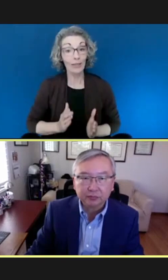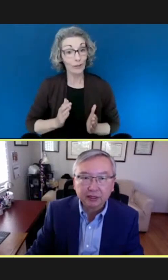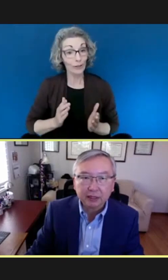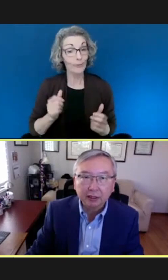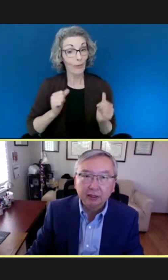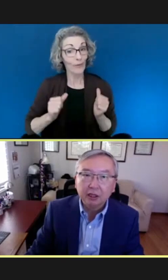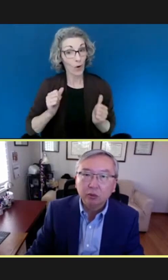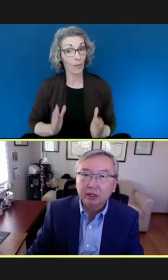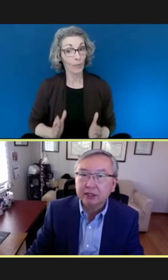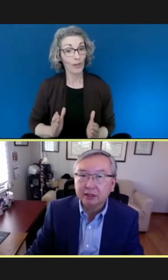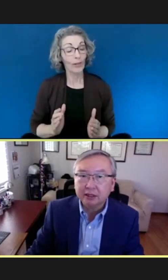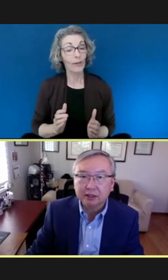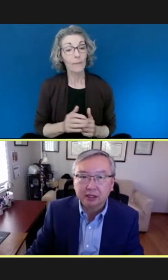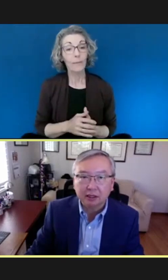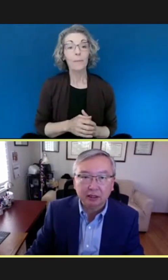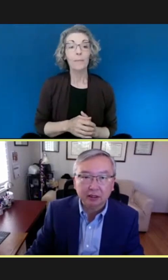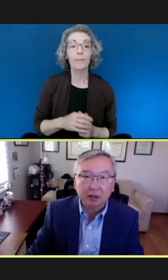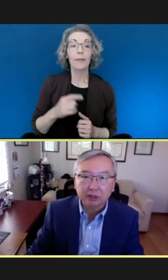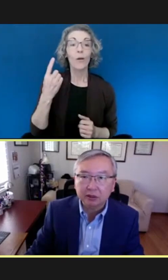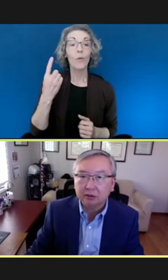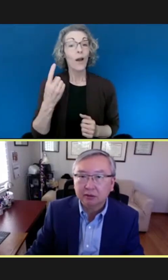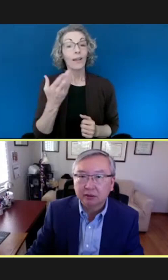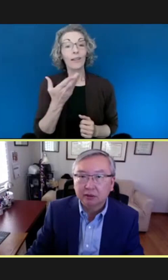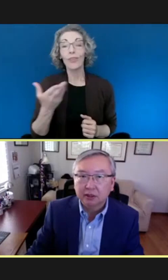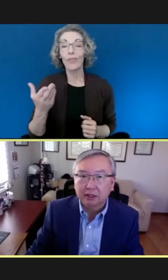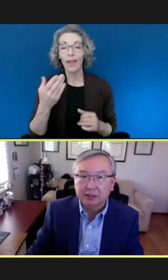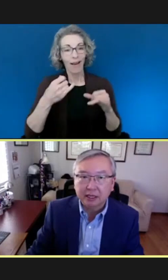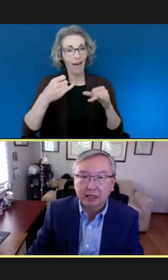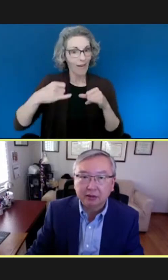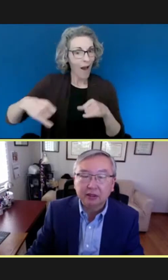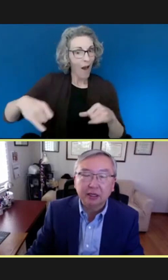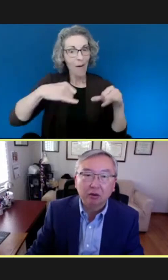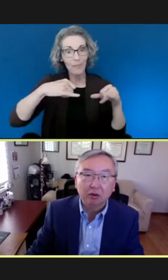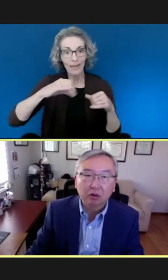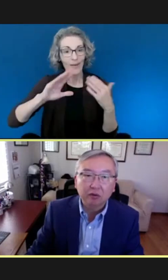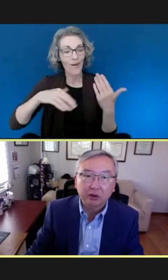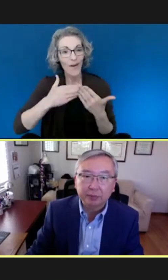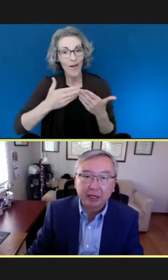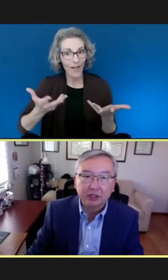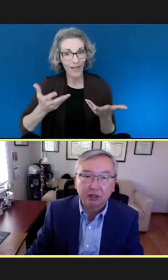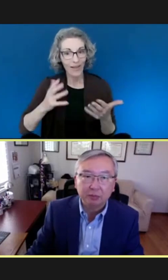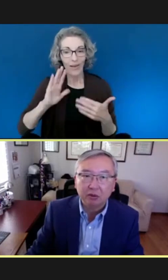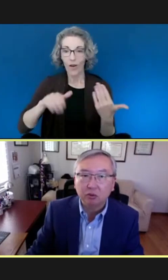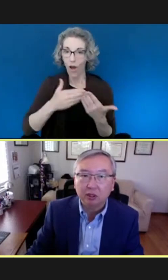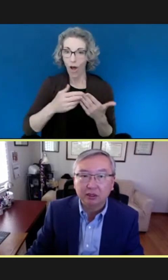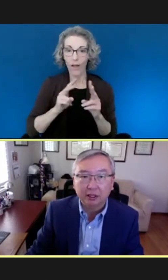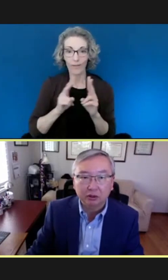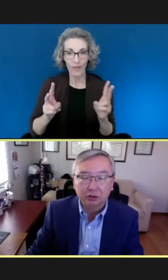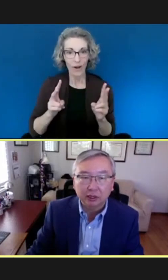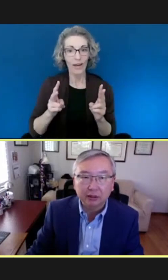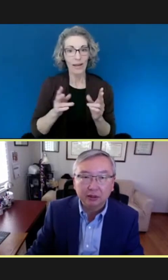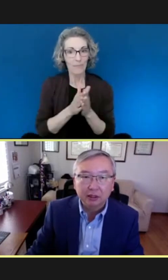And one thing that is in common is that they are all very passionate about what they are doing.